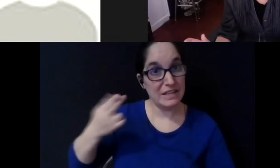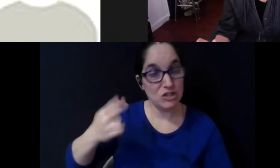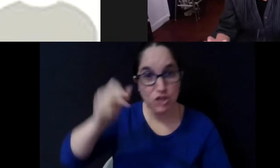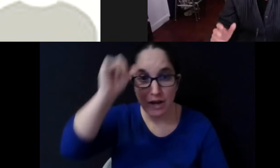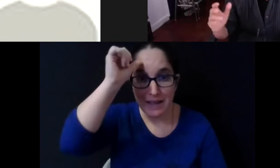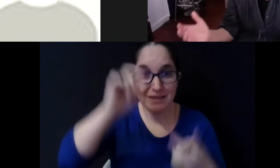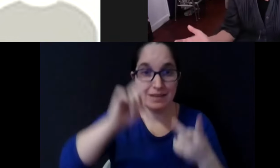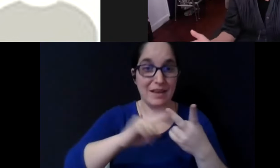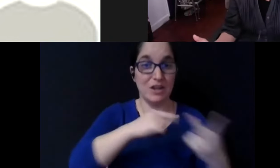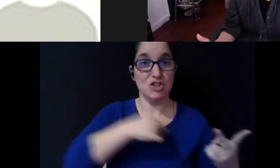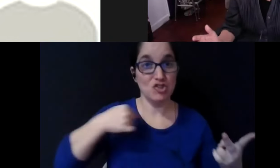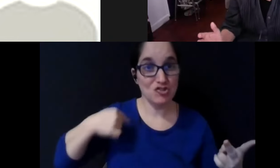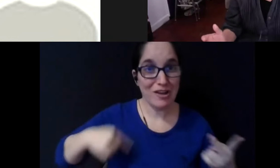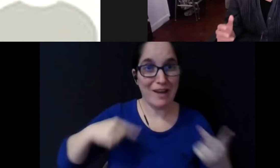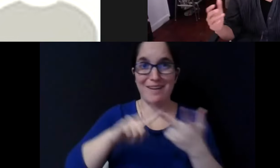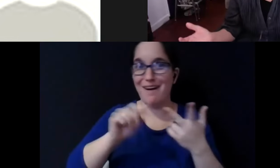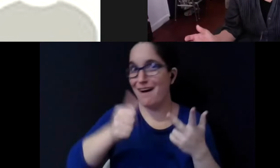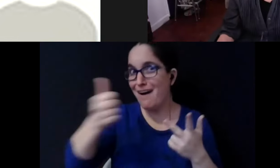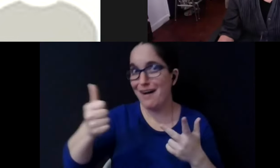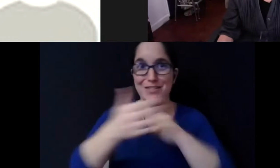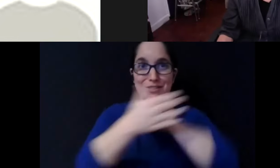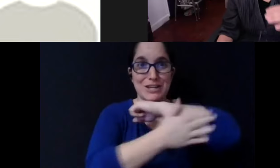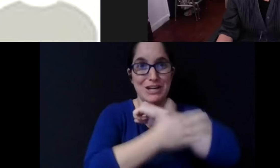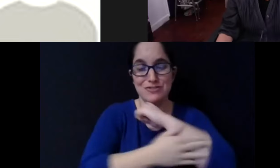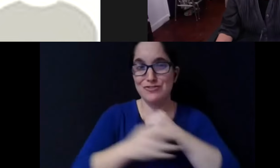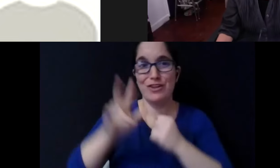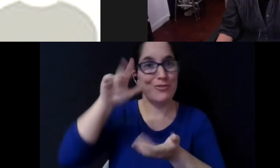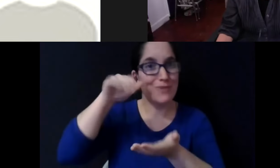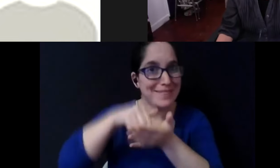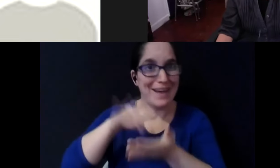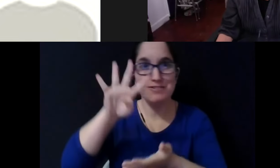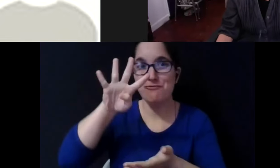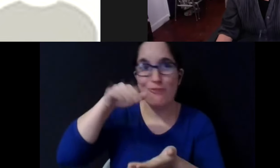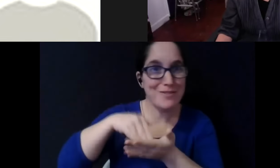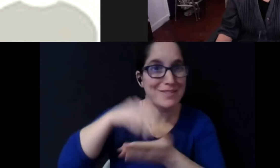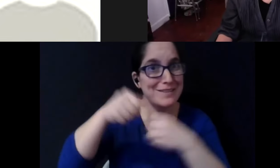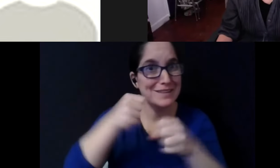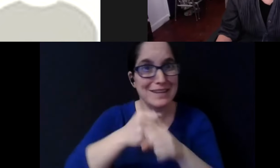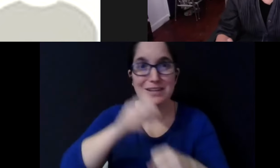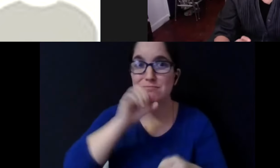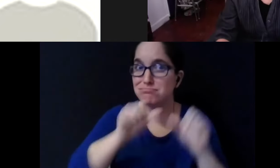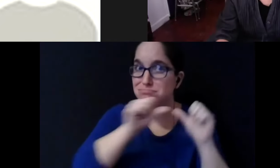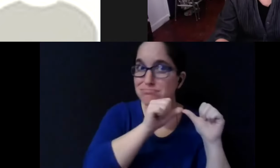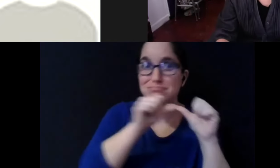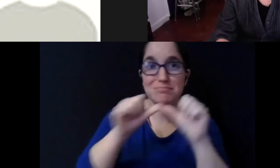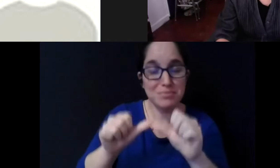is like 3,000 years old and 4,000 years old but all of the—you know we all do our best and